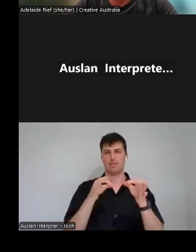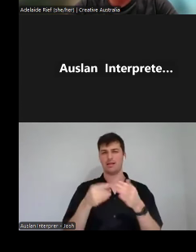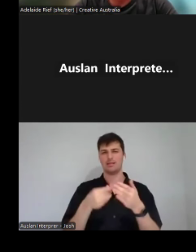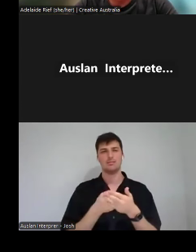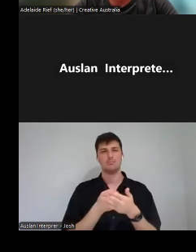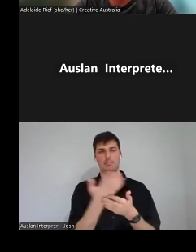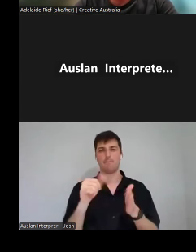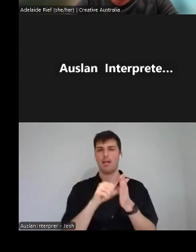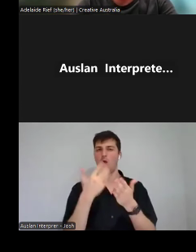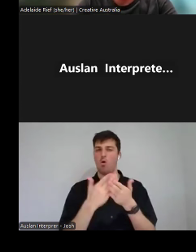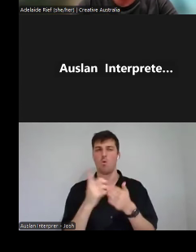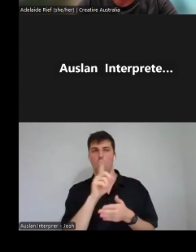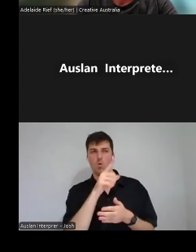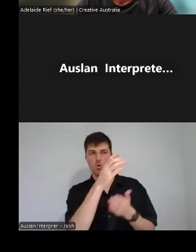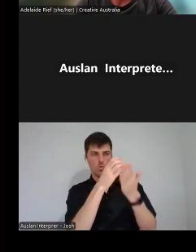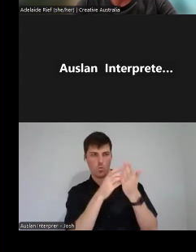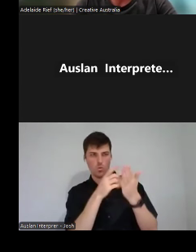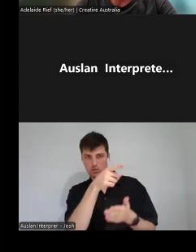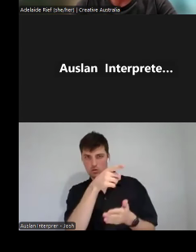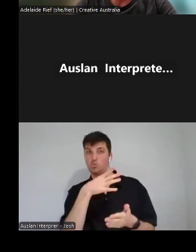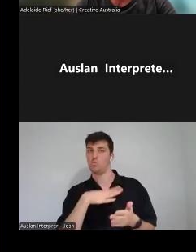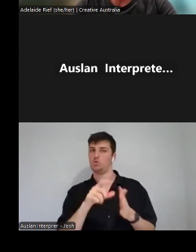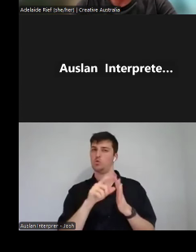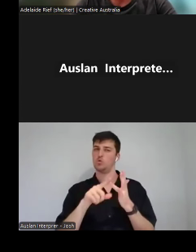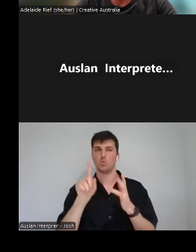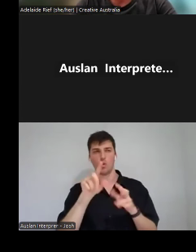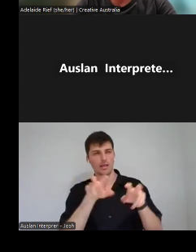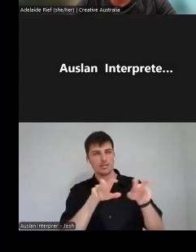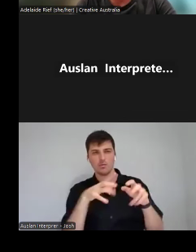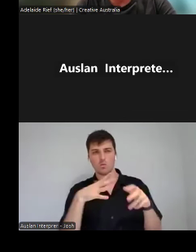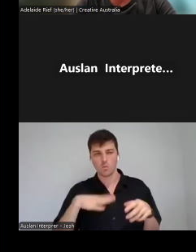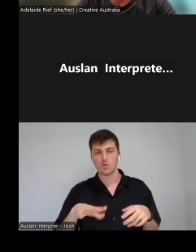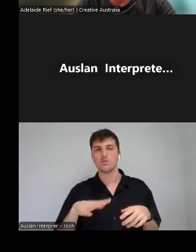which activities you want to do. So it is a good idea that you have a sense that those